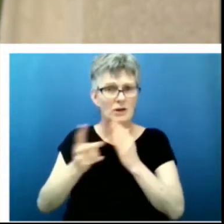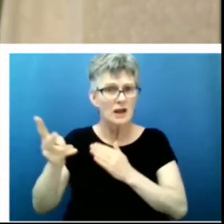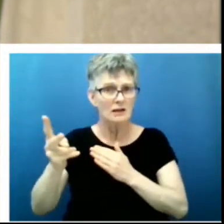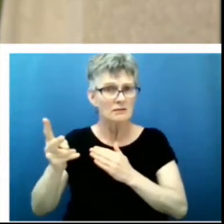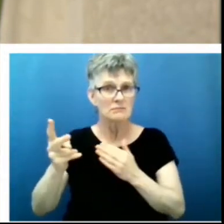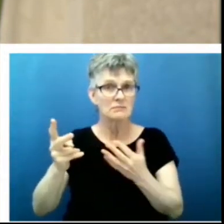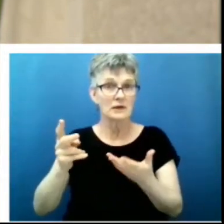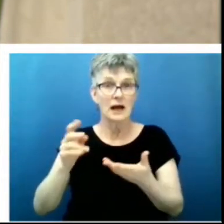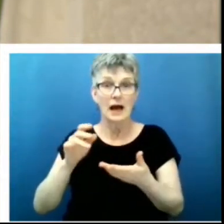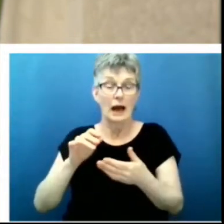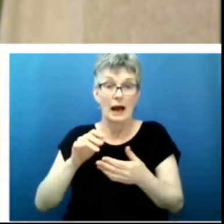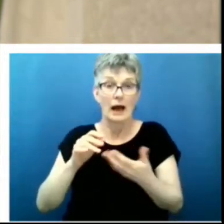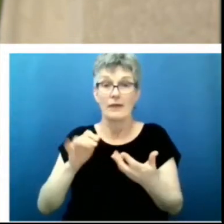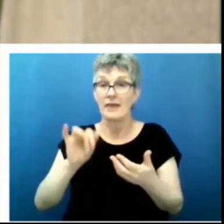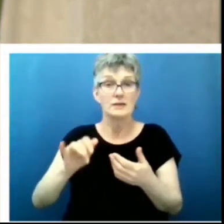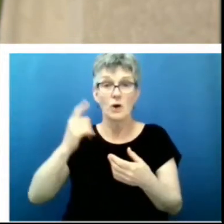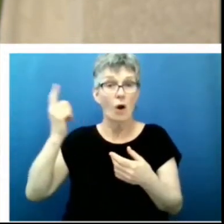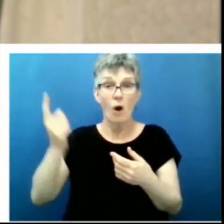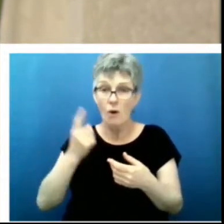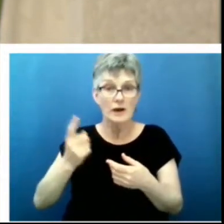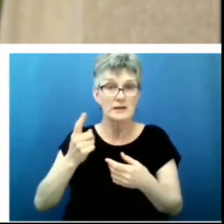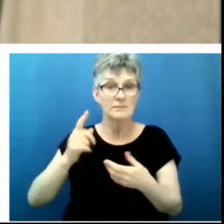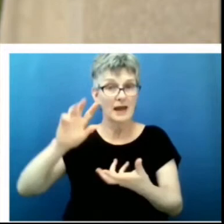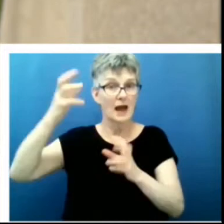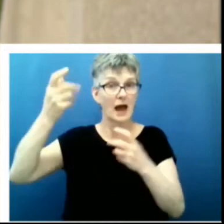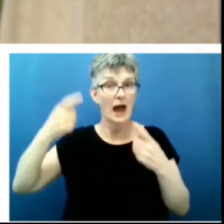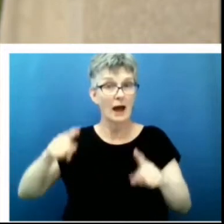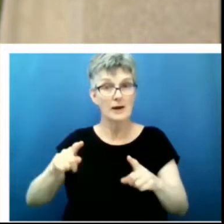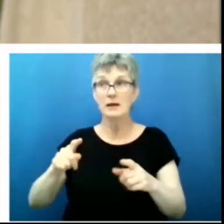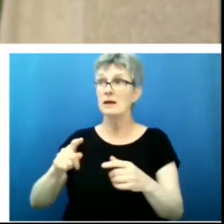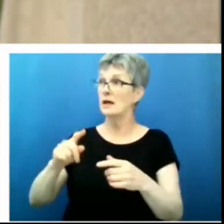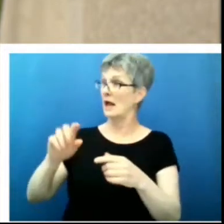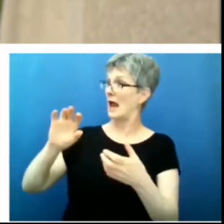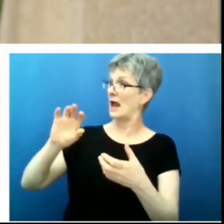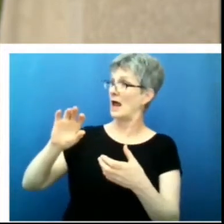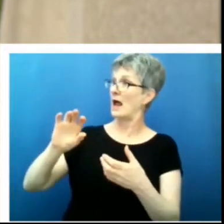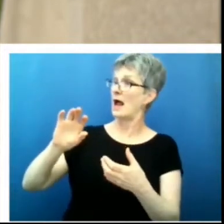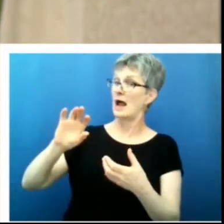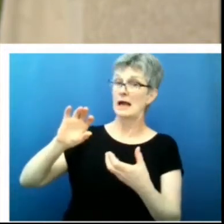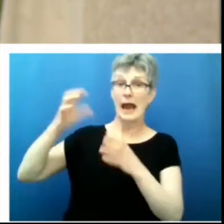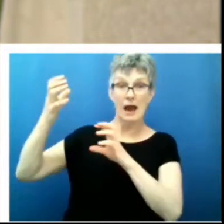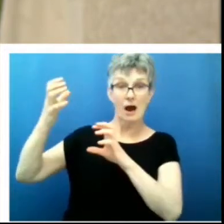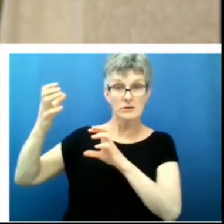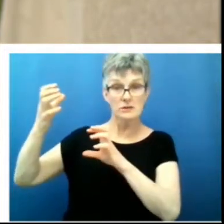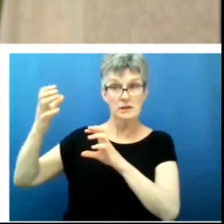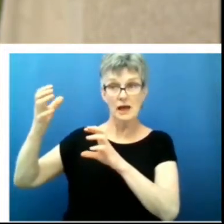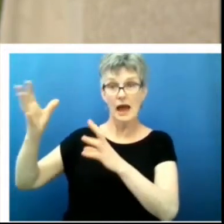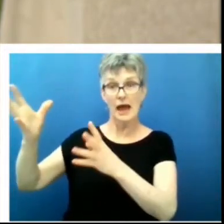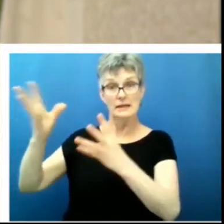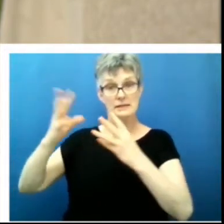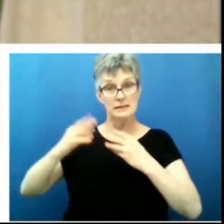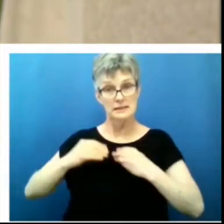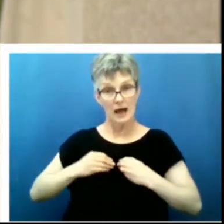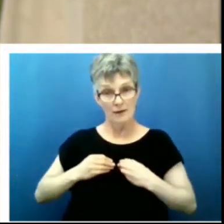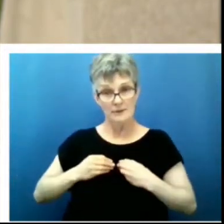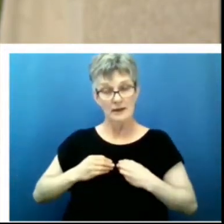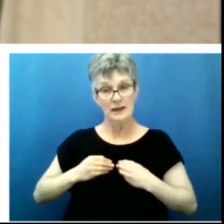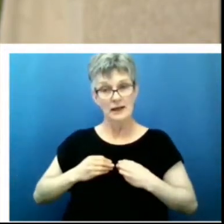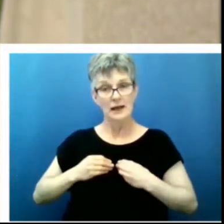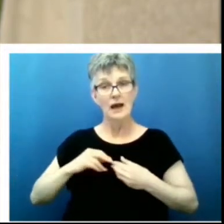Once you've accepted the chaos, you can now allow for the chaos, really be with it and face those fears and unwanted emotions or pains.